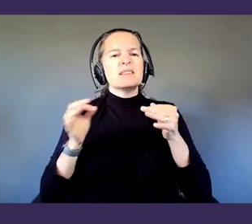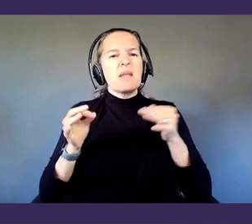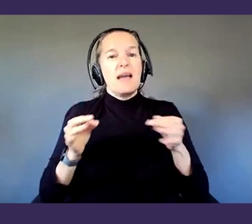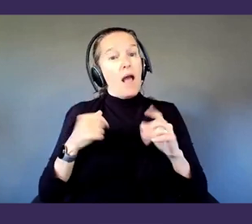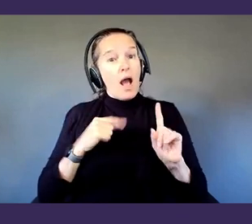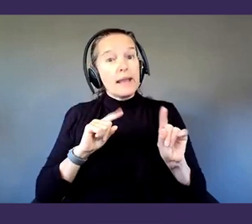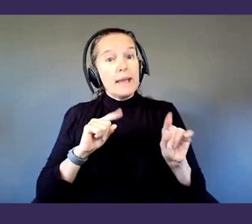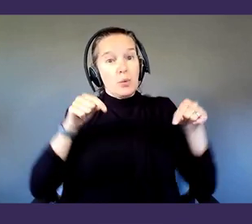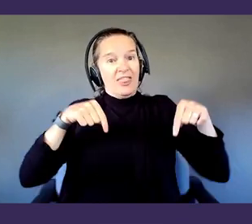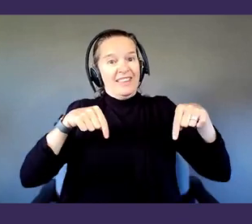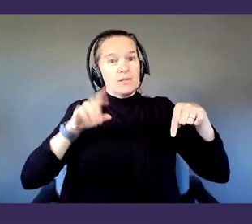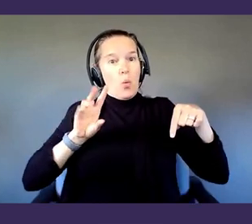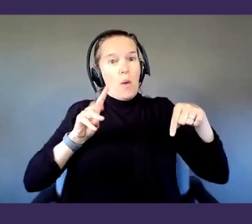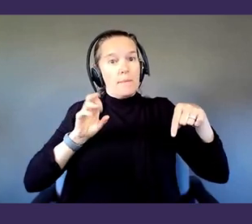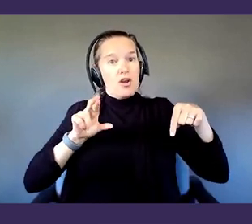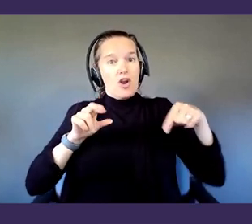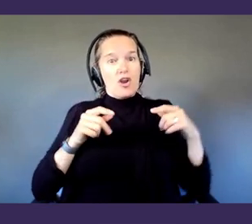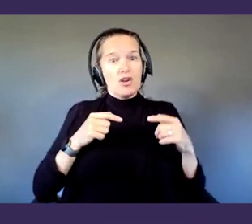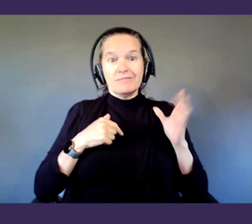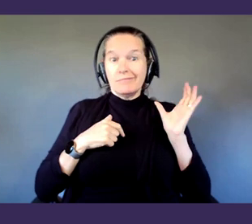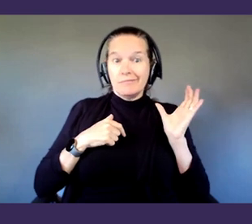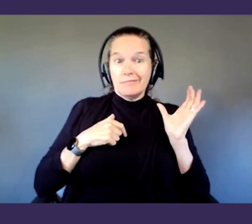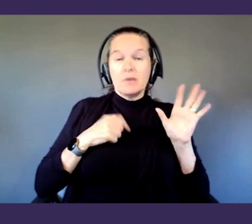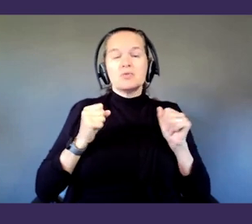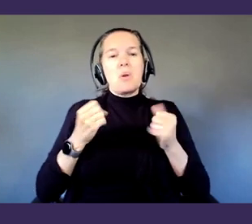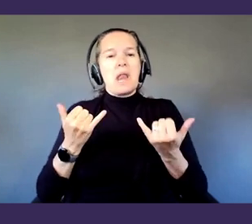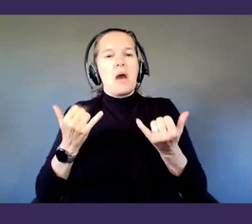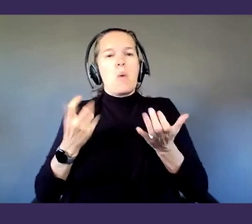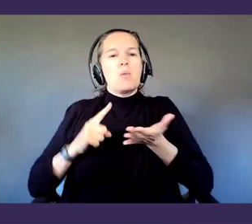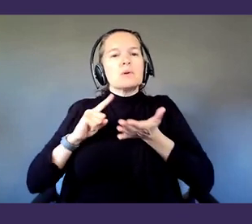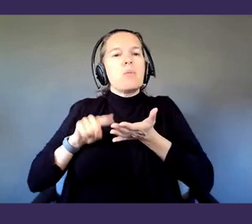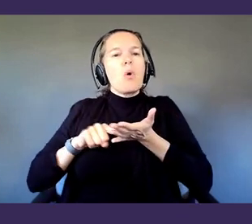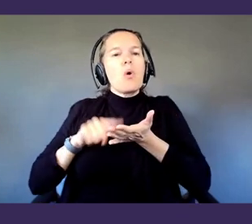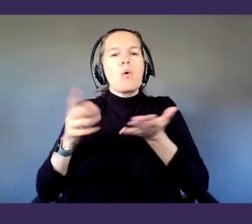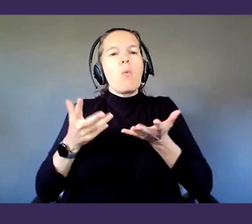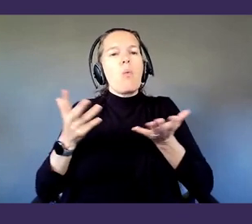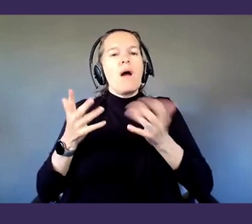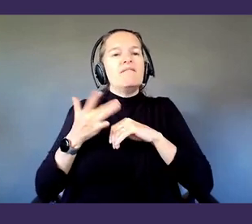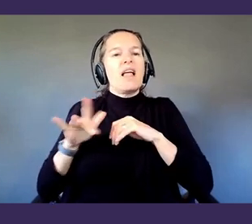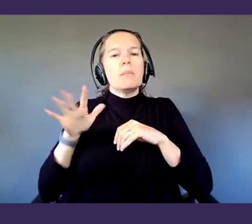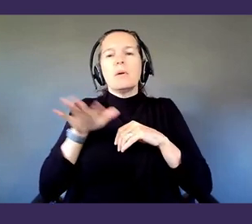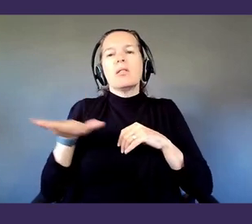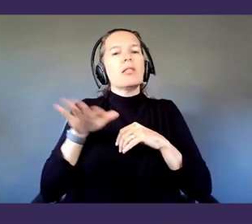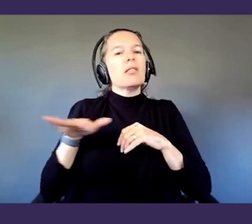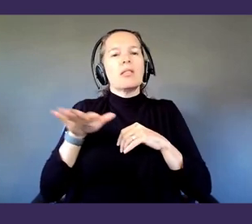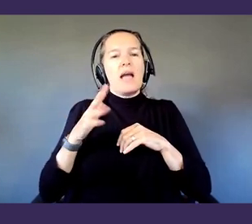and learn more about it. You'd like to kind of explore what's available and if they, you know,